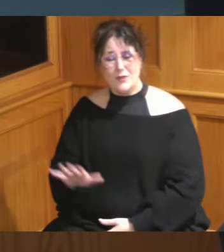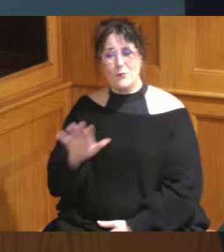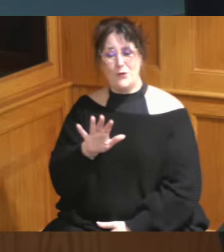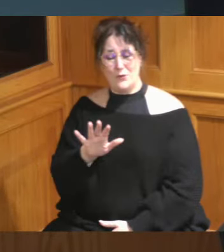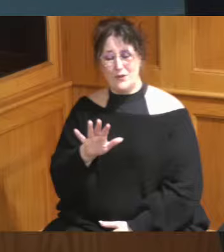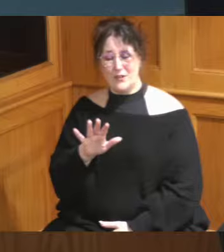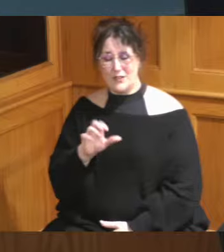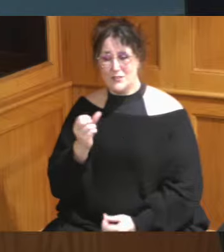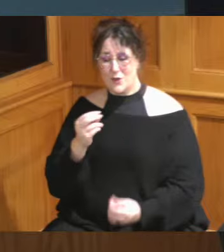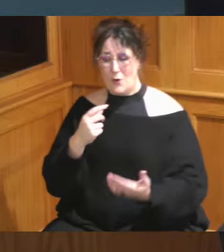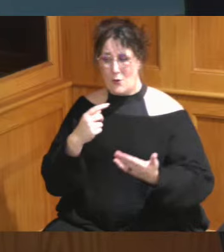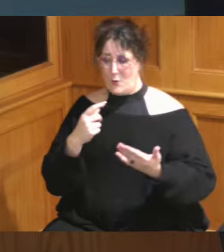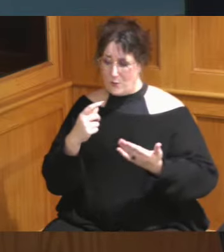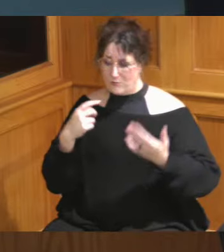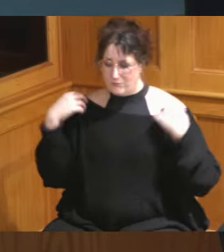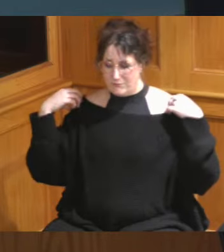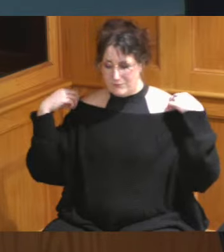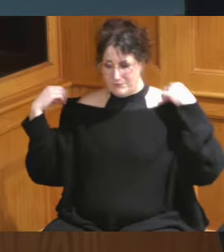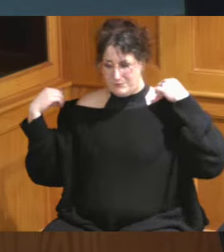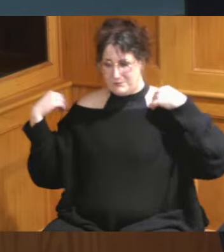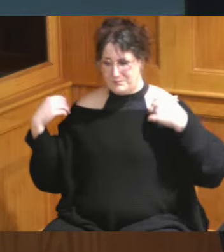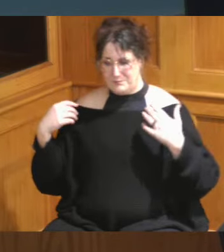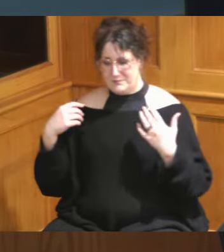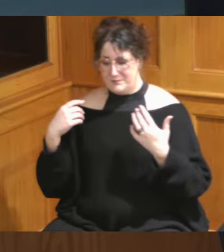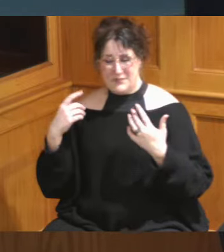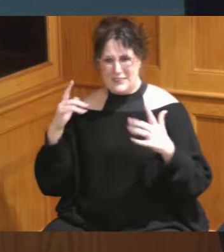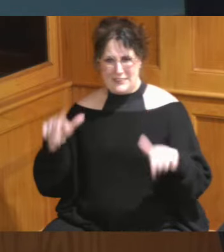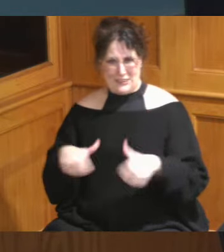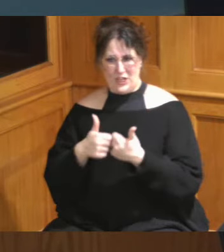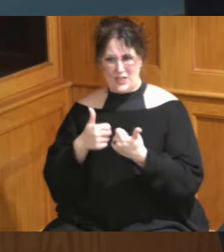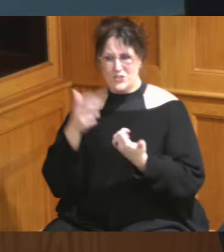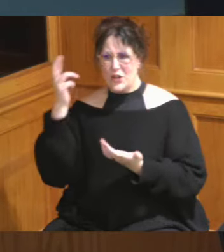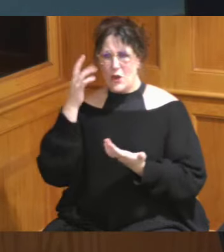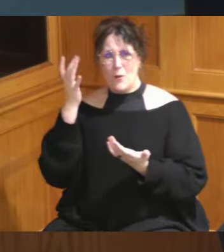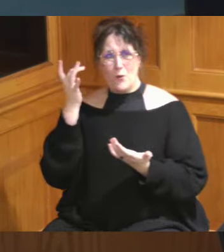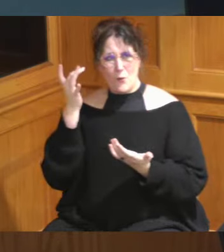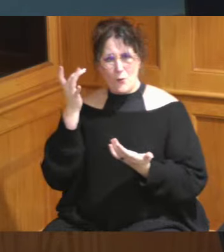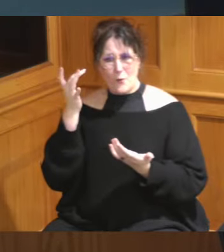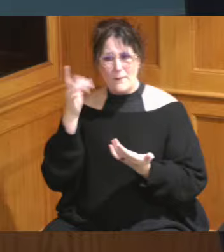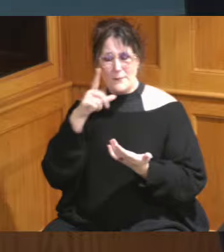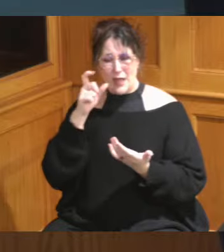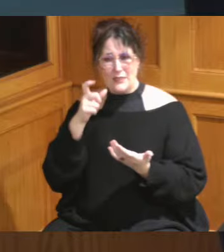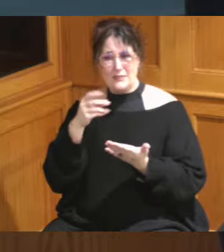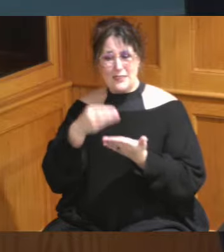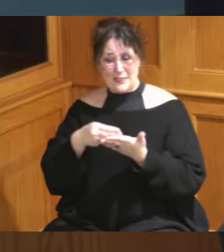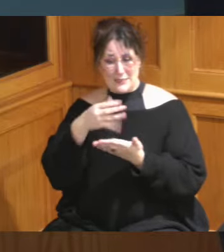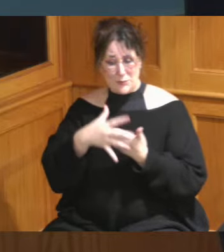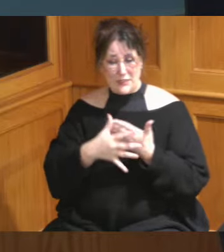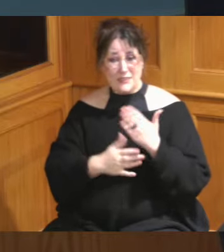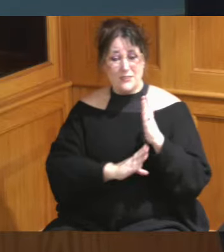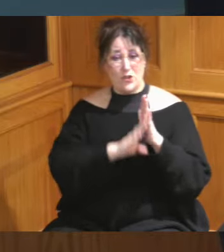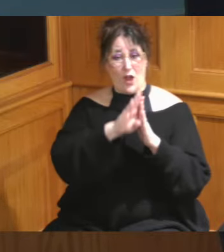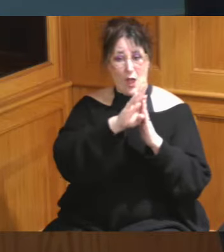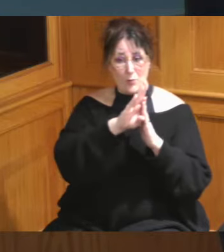where we are today. so it's been challenging because our expenses are up and our revenues